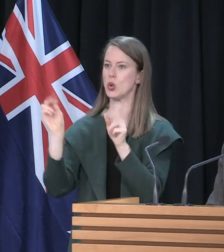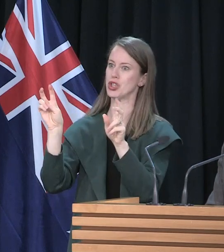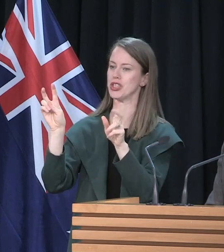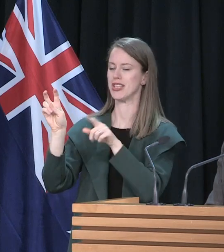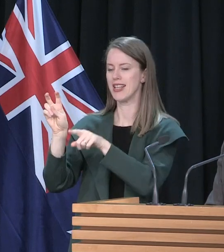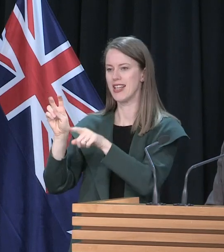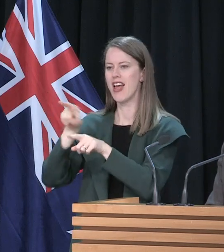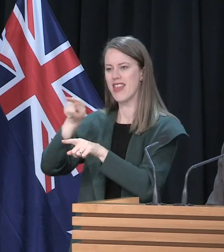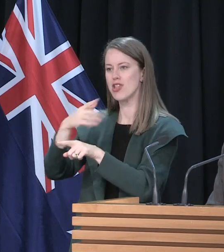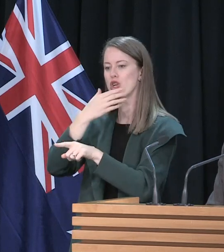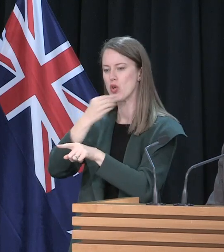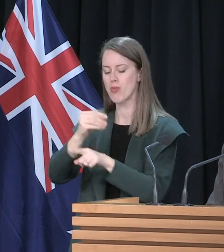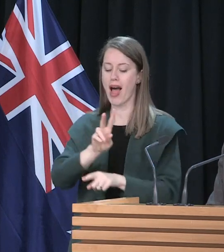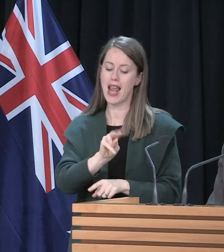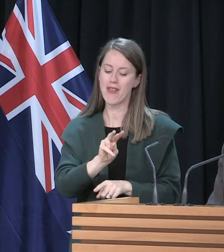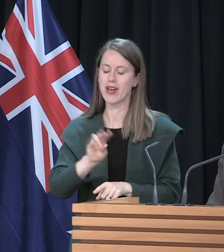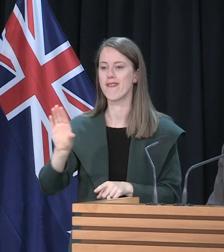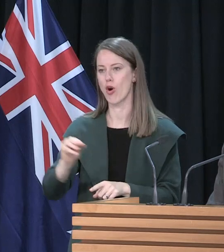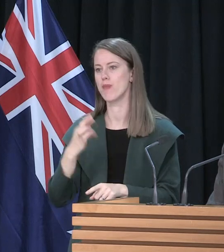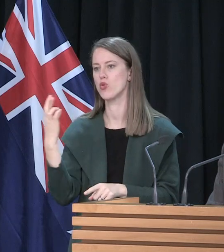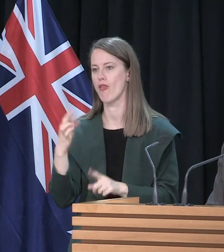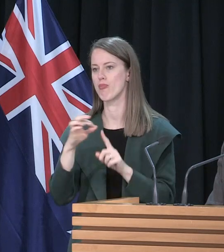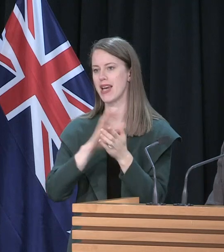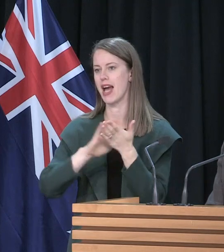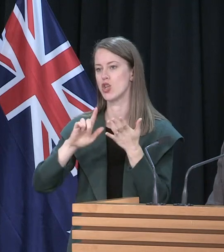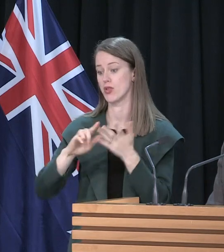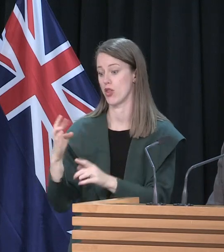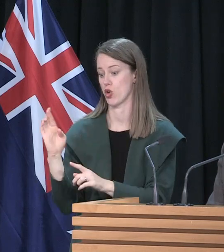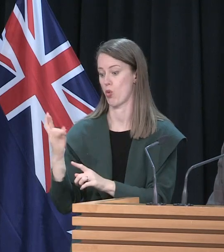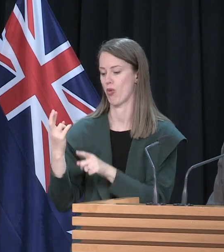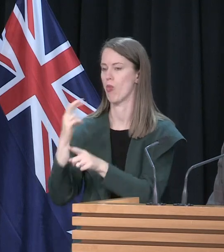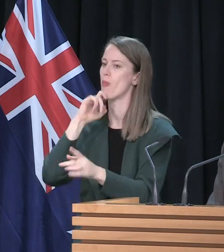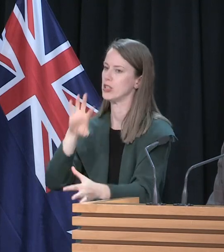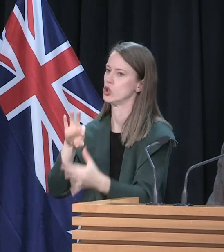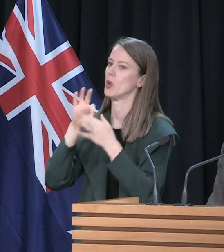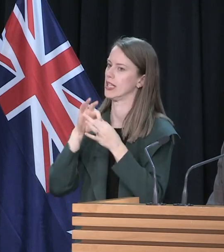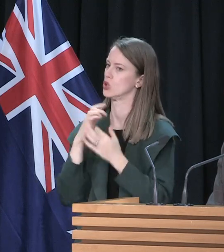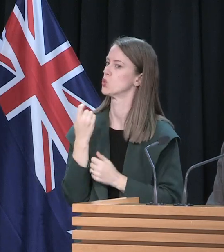cases and the national contact tracing solution is now in use